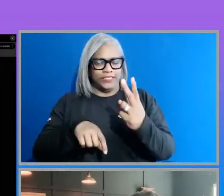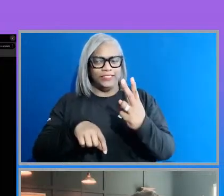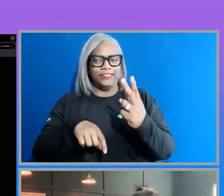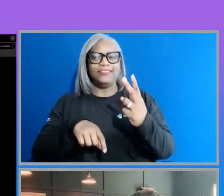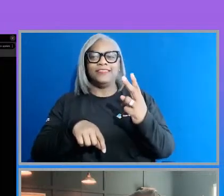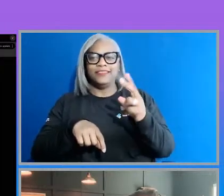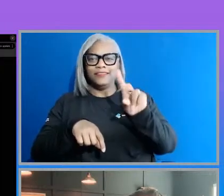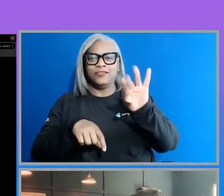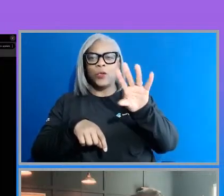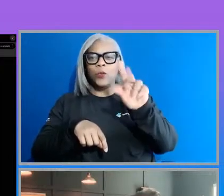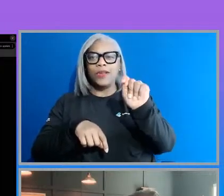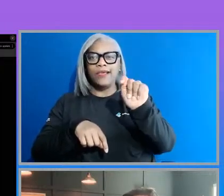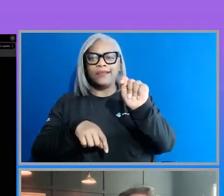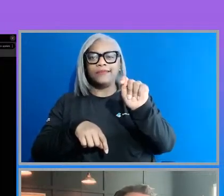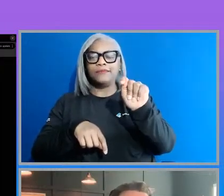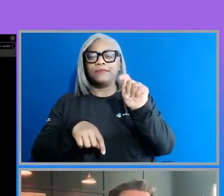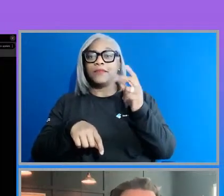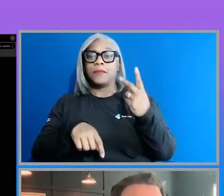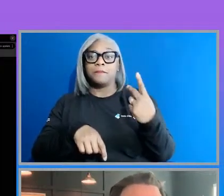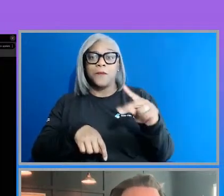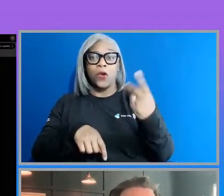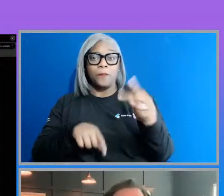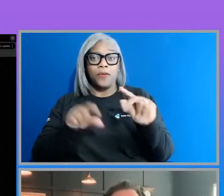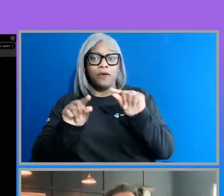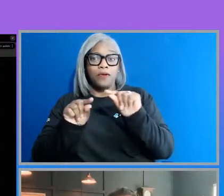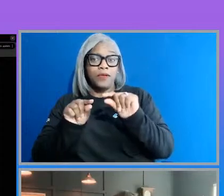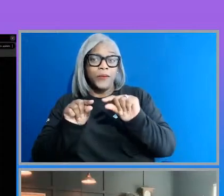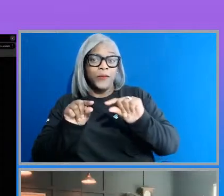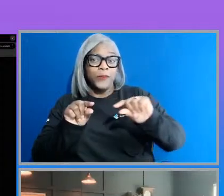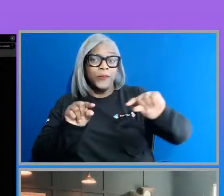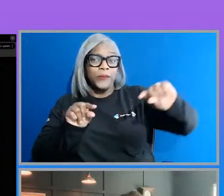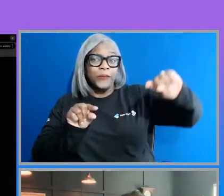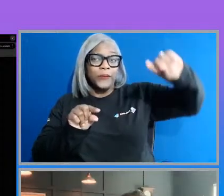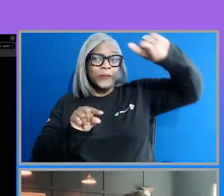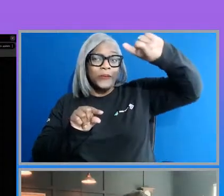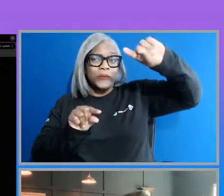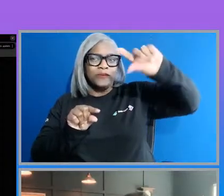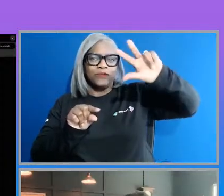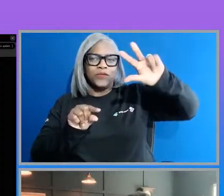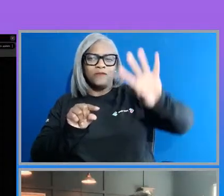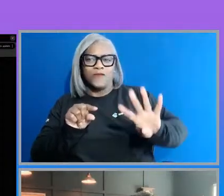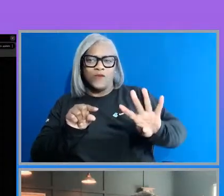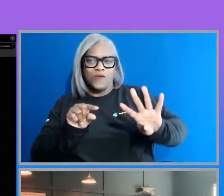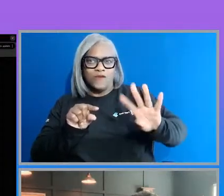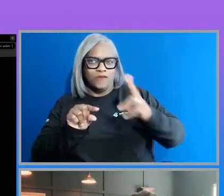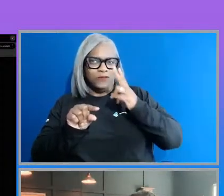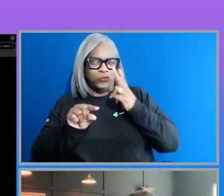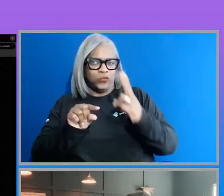around it. And the purple progress bar that's filling up roughly three quarters of the way around that circle. There is